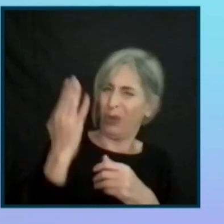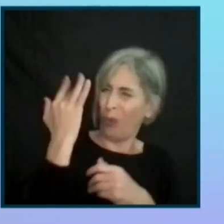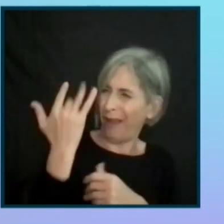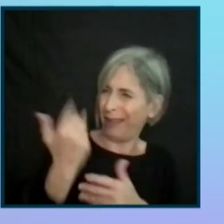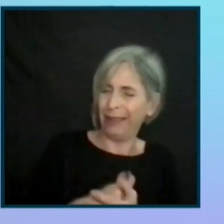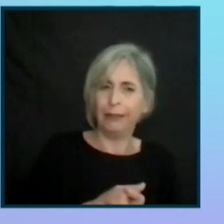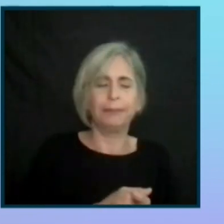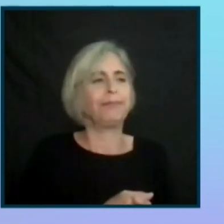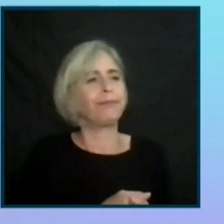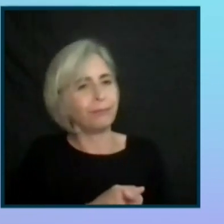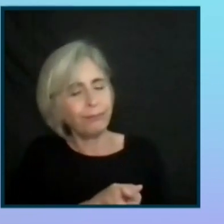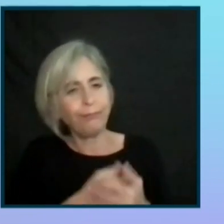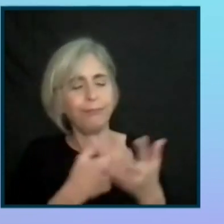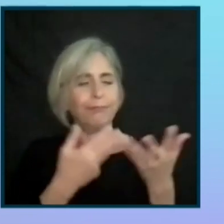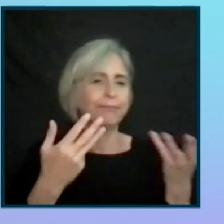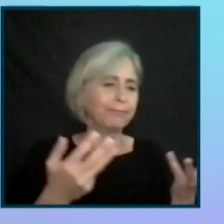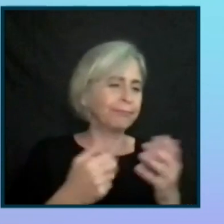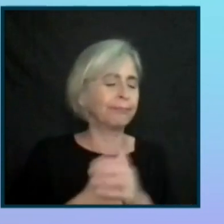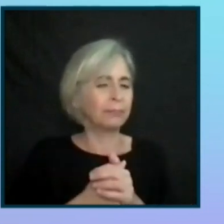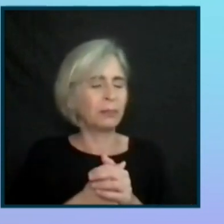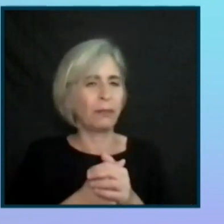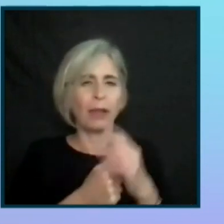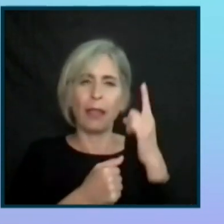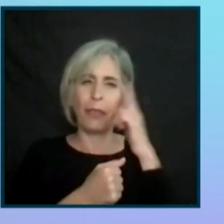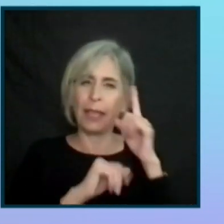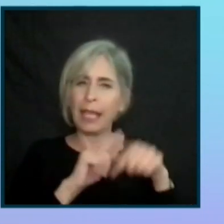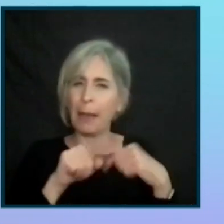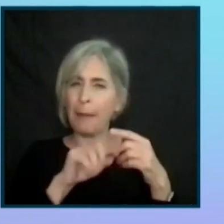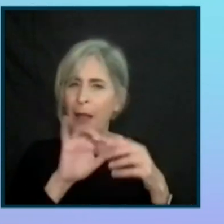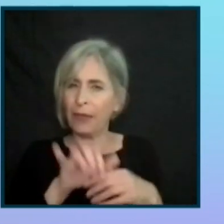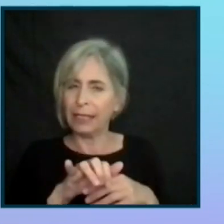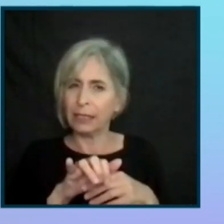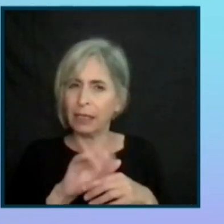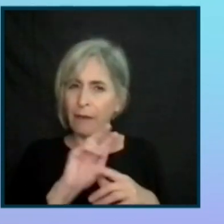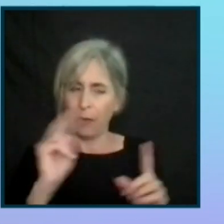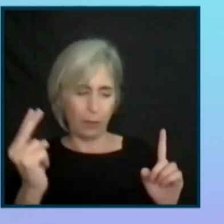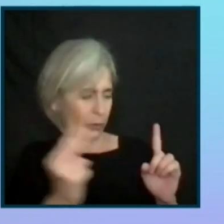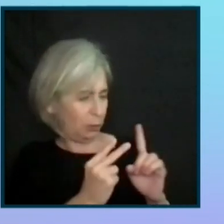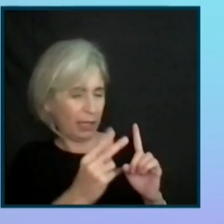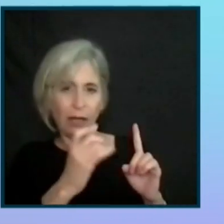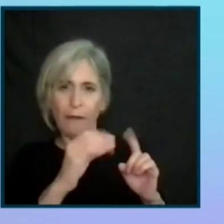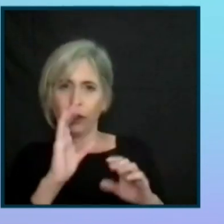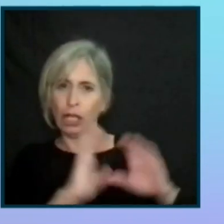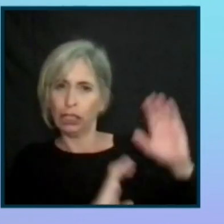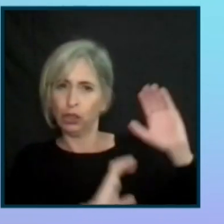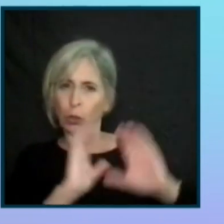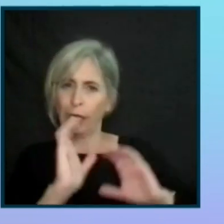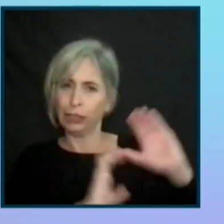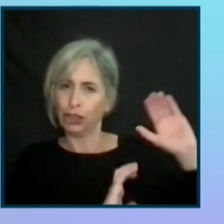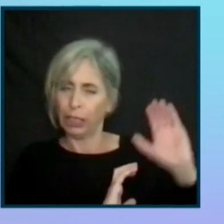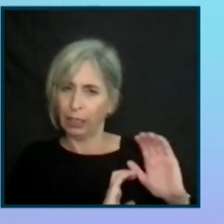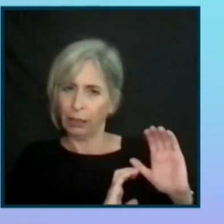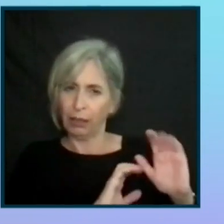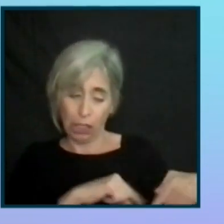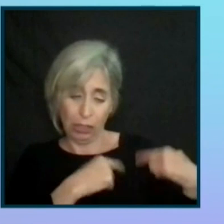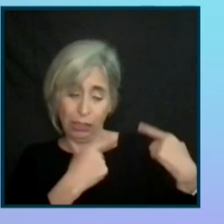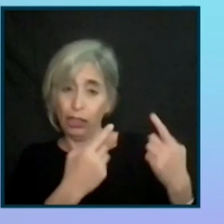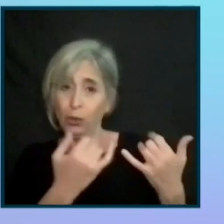Well, just think of it from the perspective of construction, to this day if you speak to folks